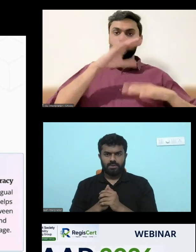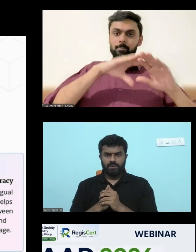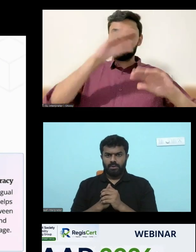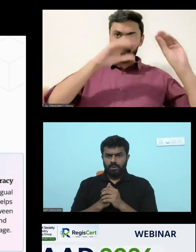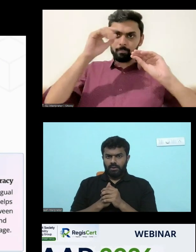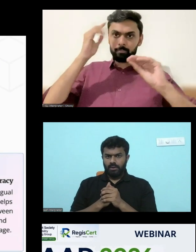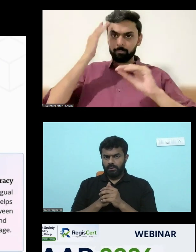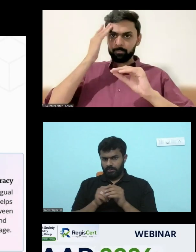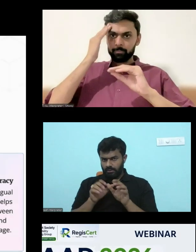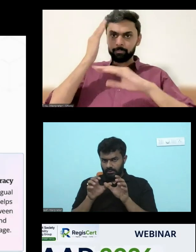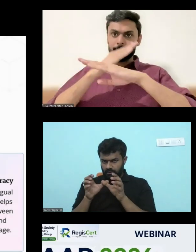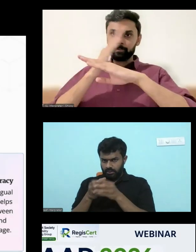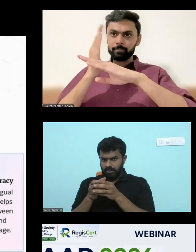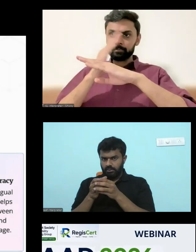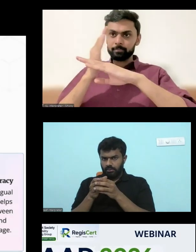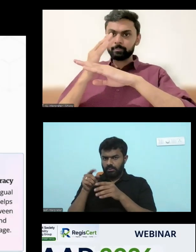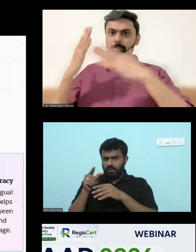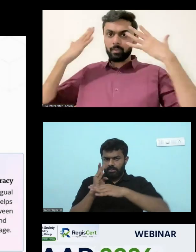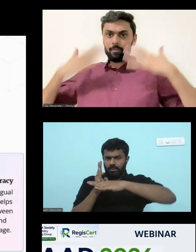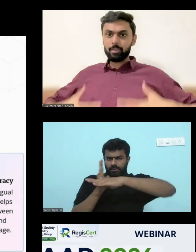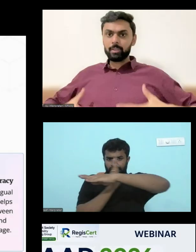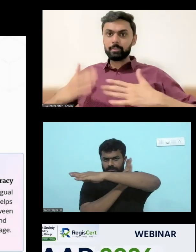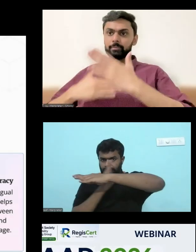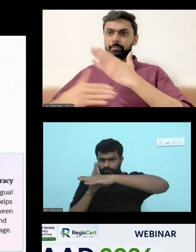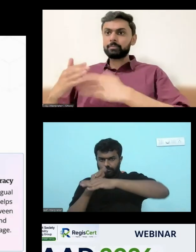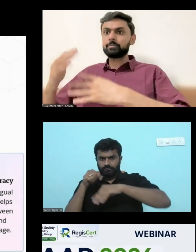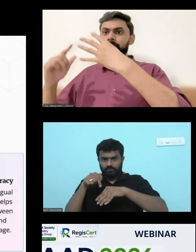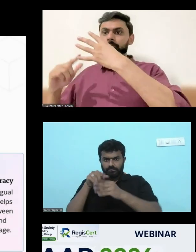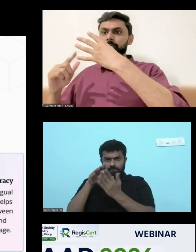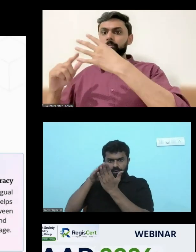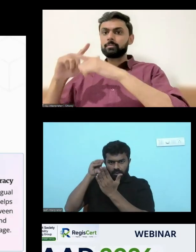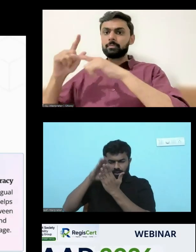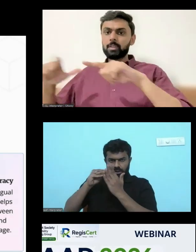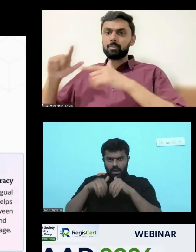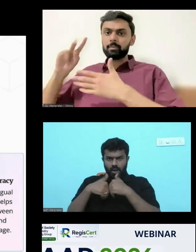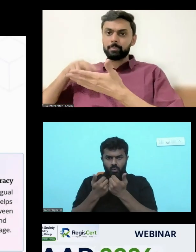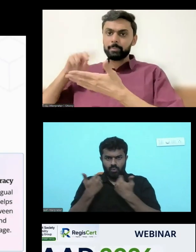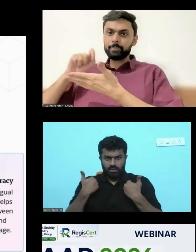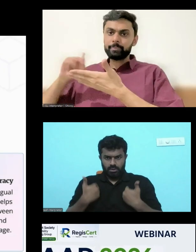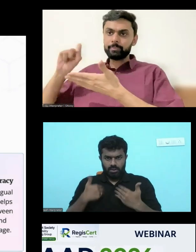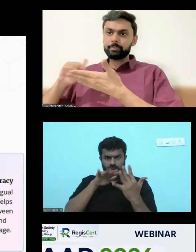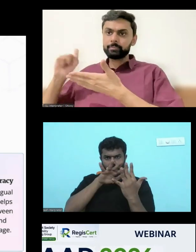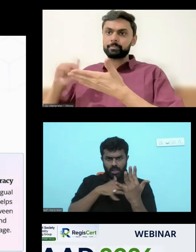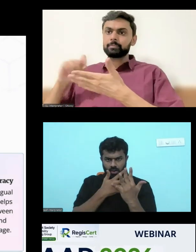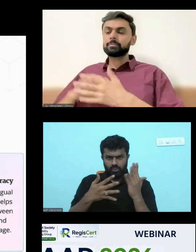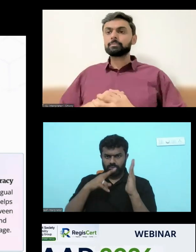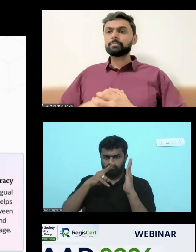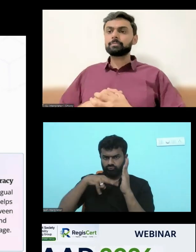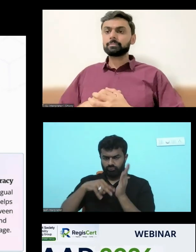learners, and neurodivergent students and physical disabilities as well as language barrier in the disability.